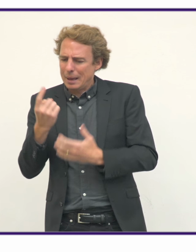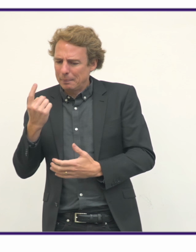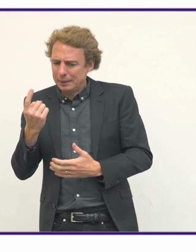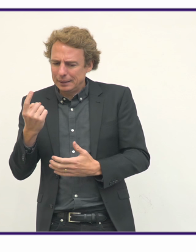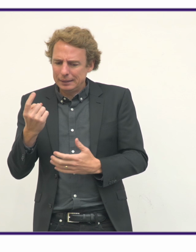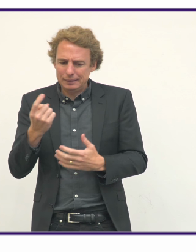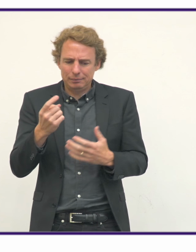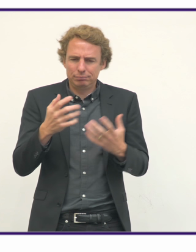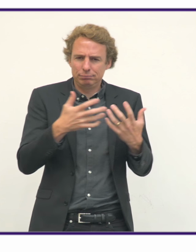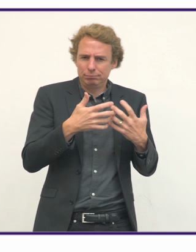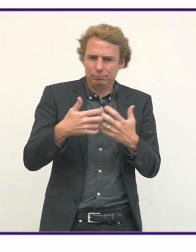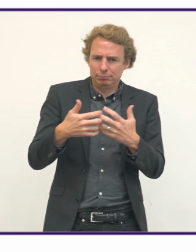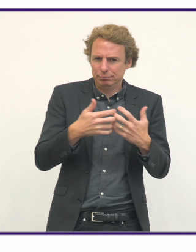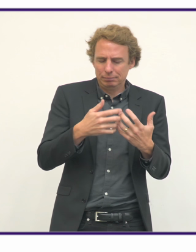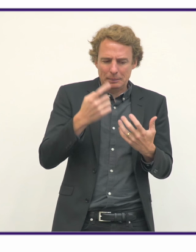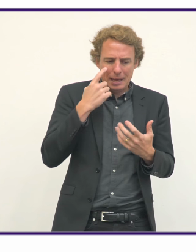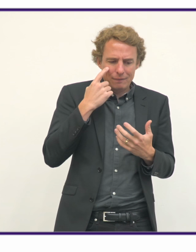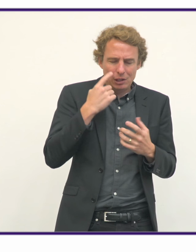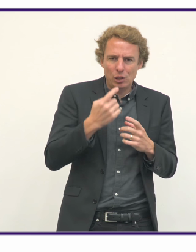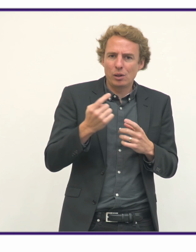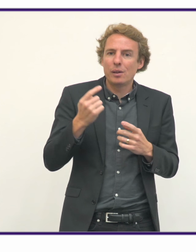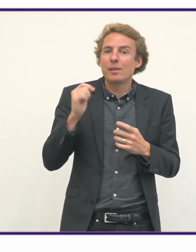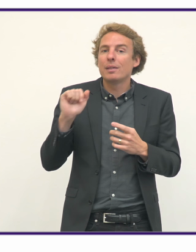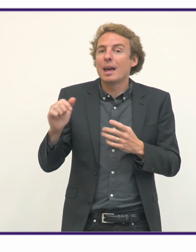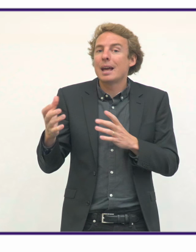the experience of what's happening off the back of their interactions.